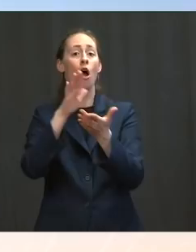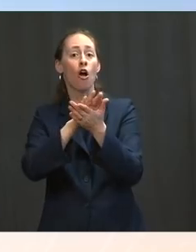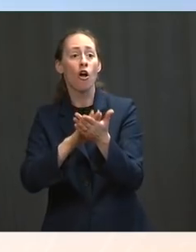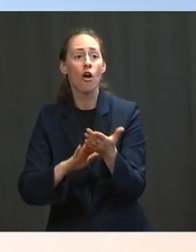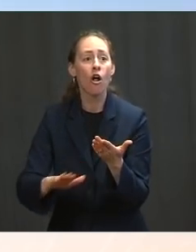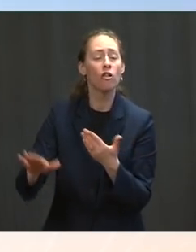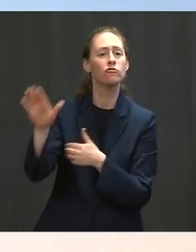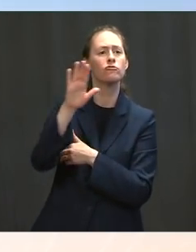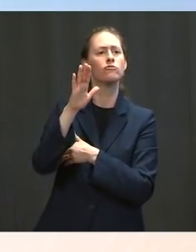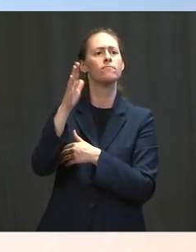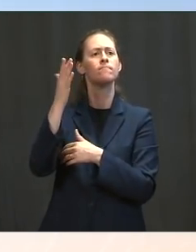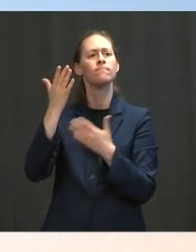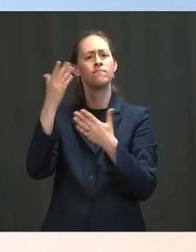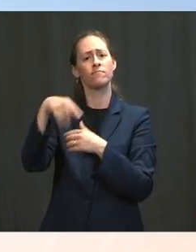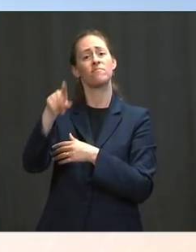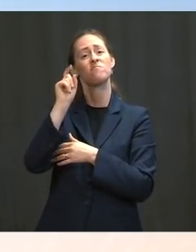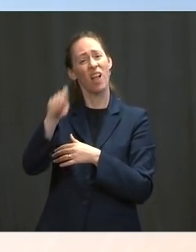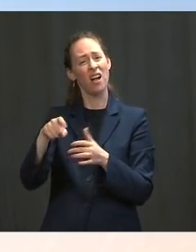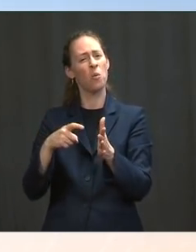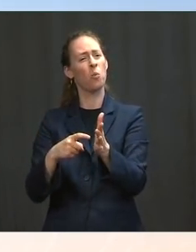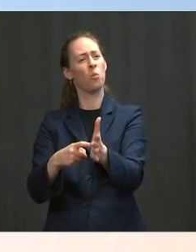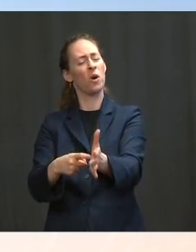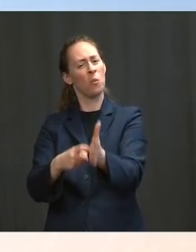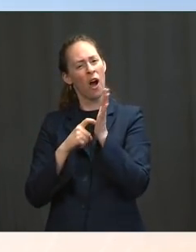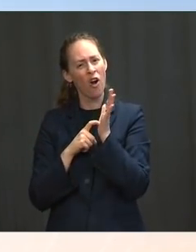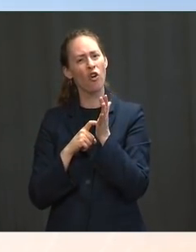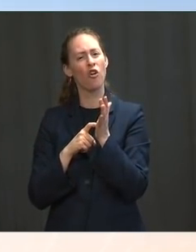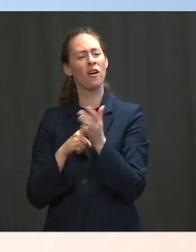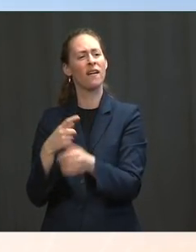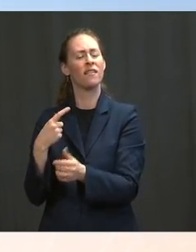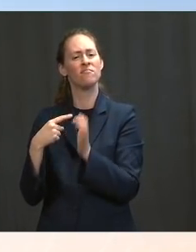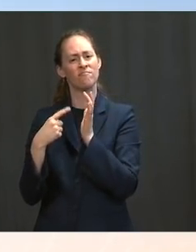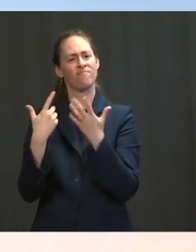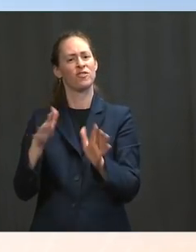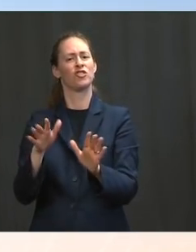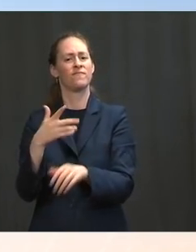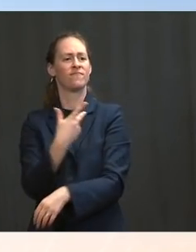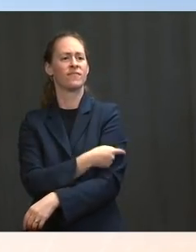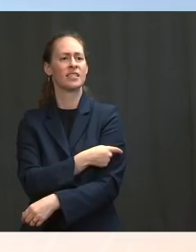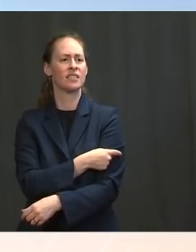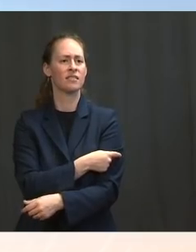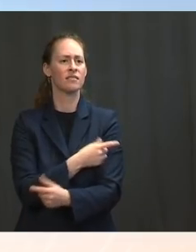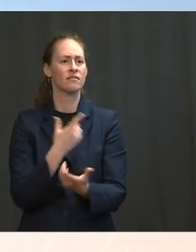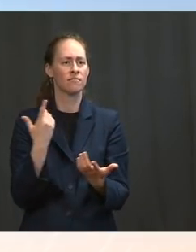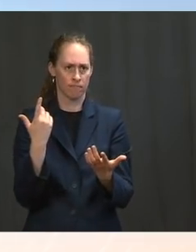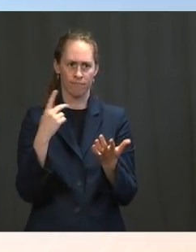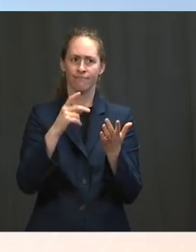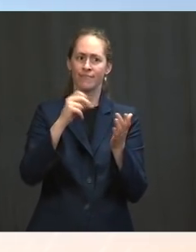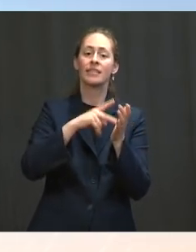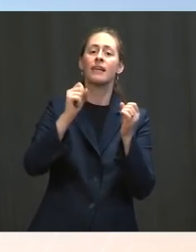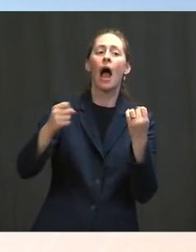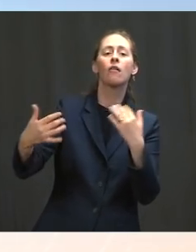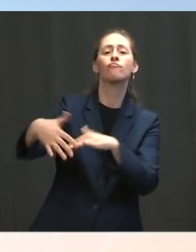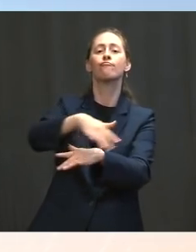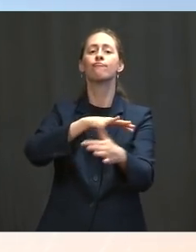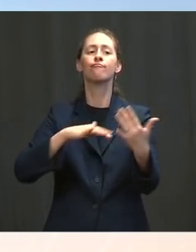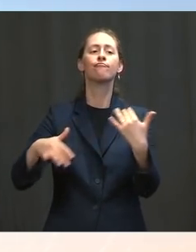are going to have to require people to take the vaccine in order to get to that next stage, to get beyond the sort of plateau that we've reached now?